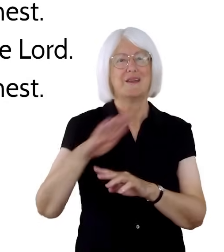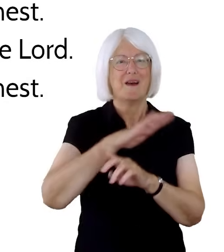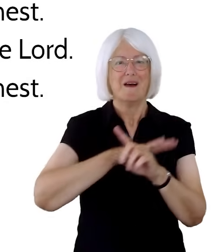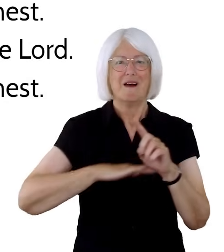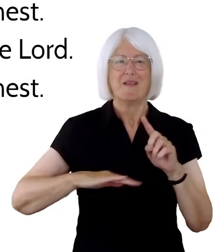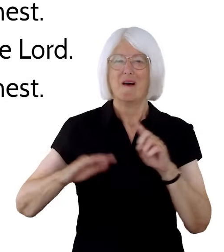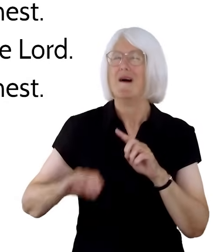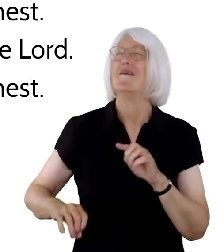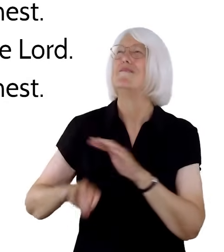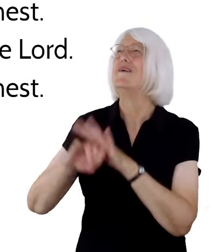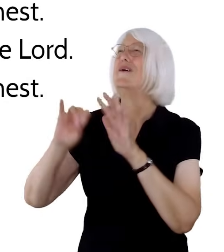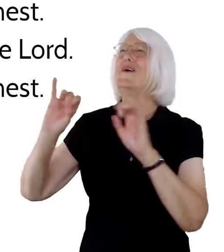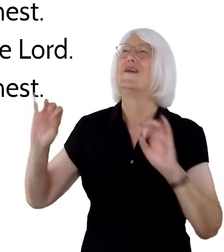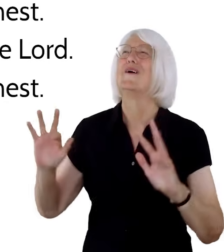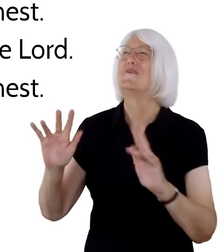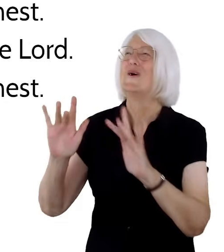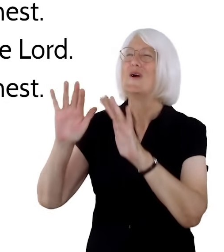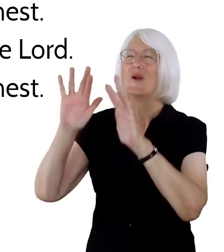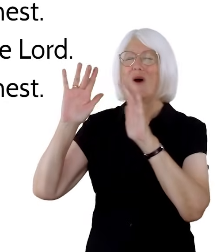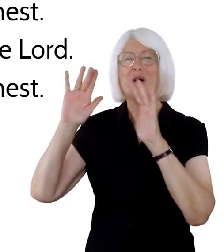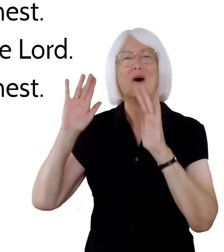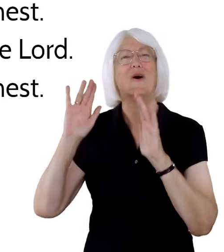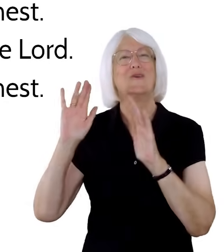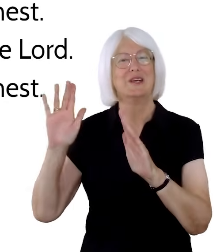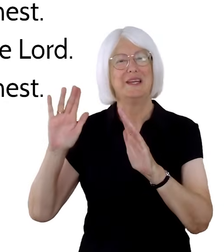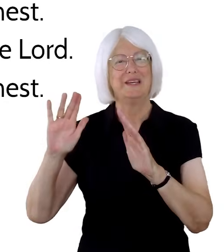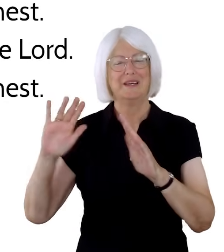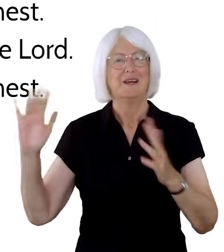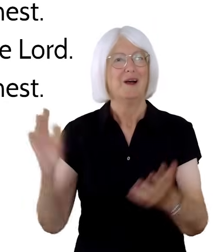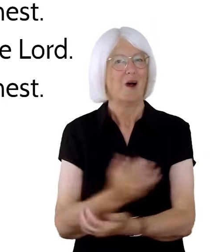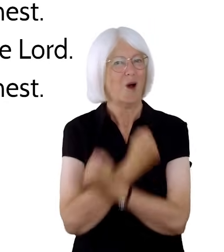Heaven and earth are full of your glory